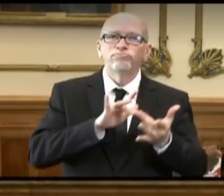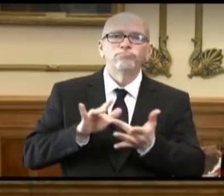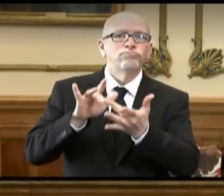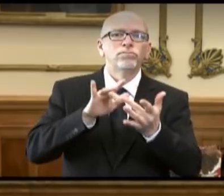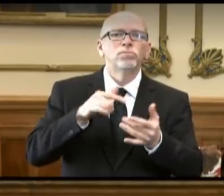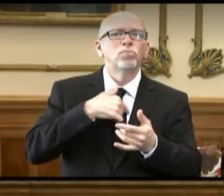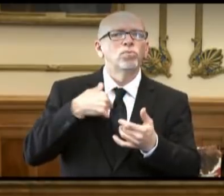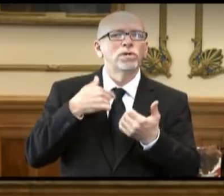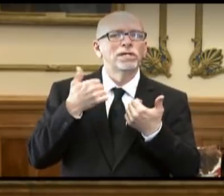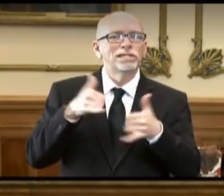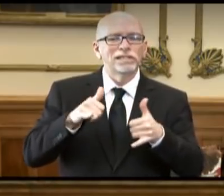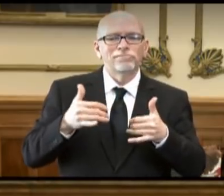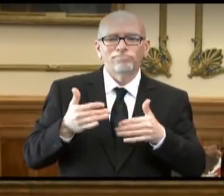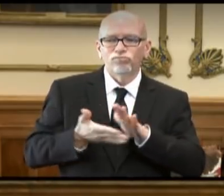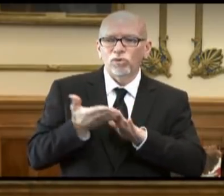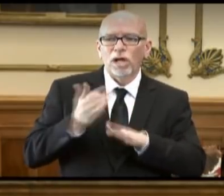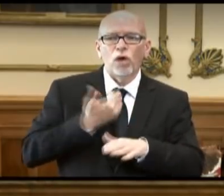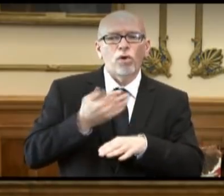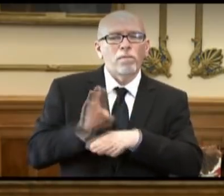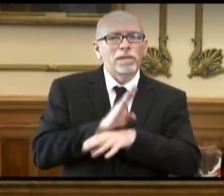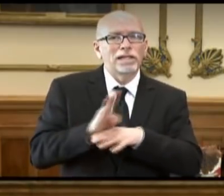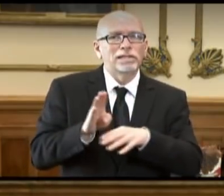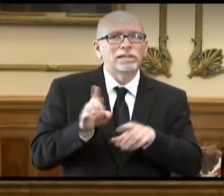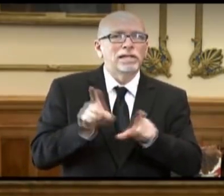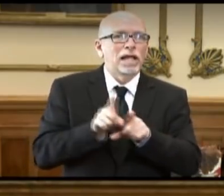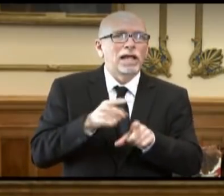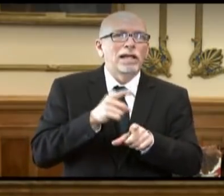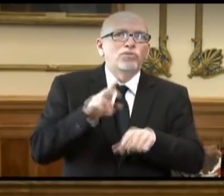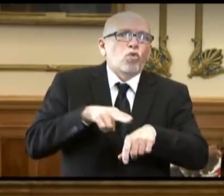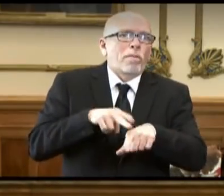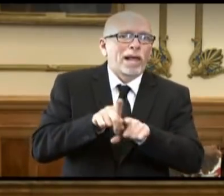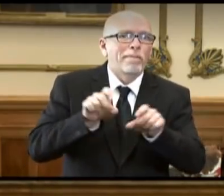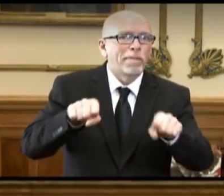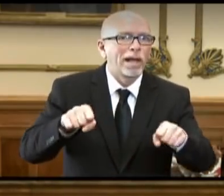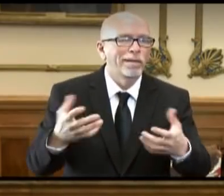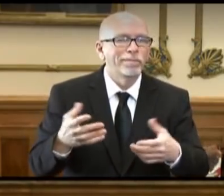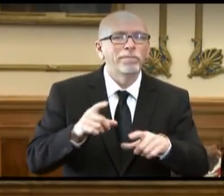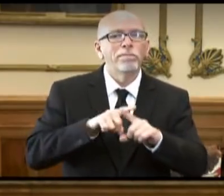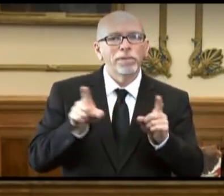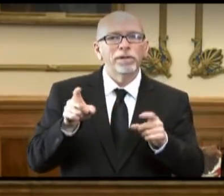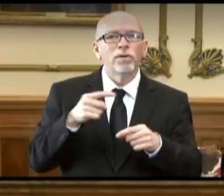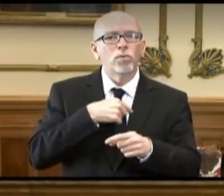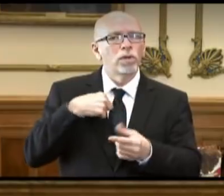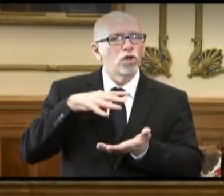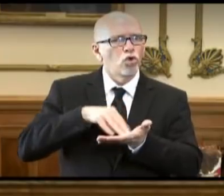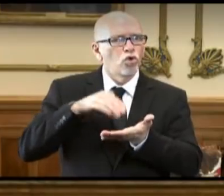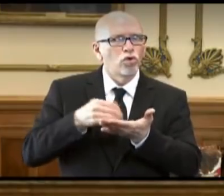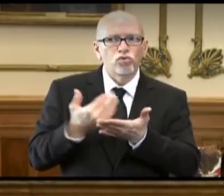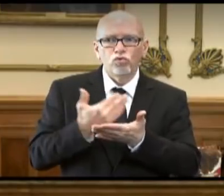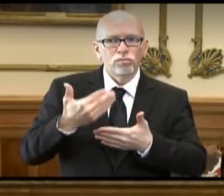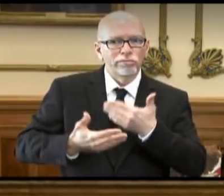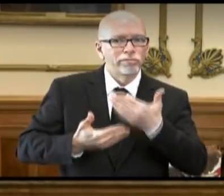COUNTRIES THAT HAVE BUSINESSES HERE IN INDIANA. WE HAVE BEEN REACHING OUT. WE WILL CONTINUE TO REACH OUT